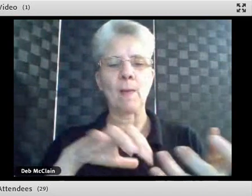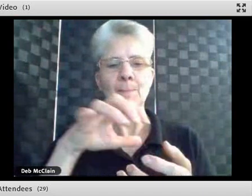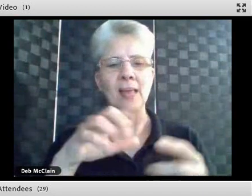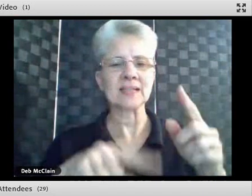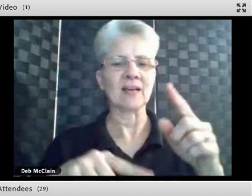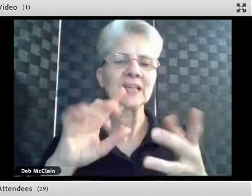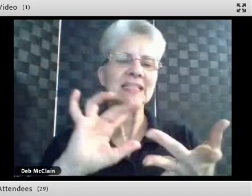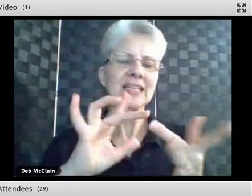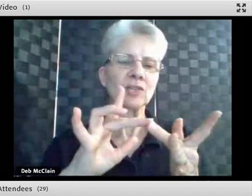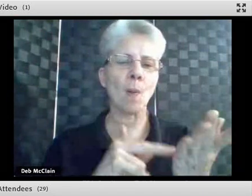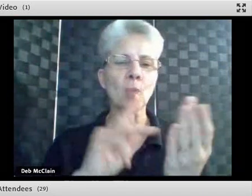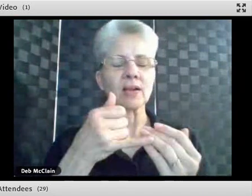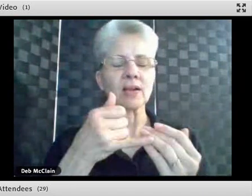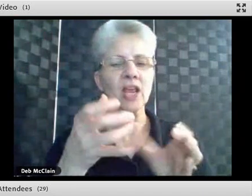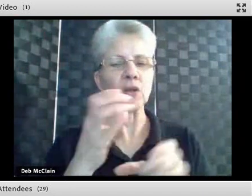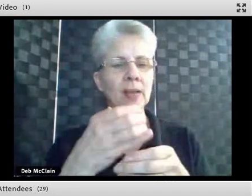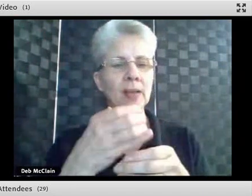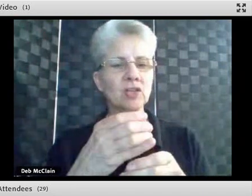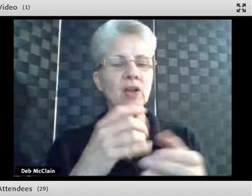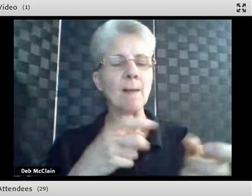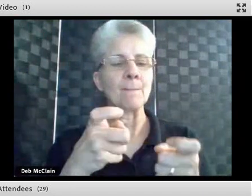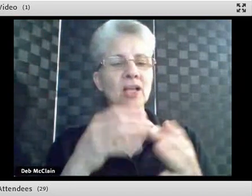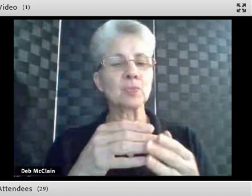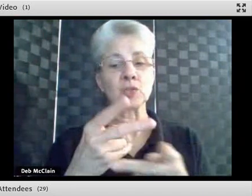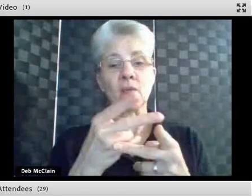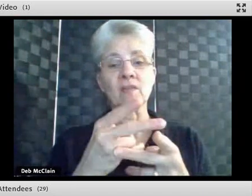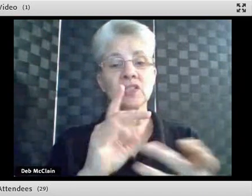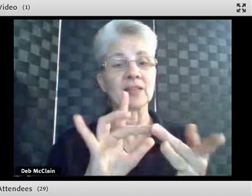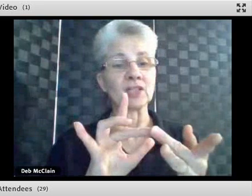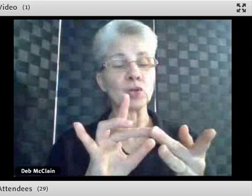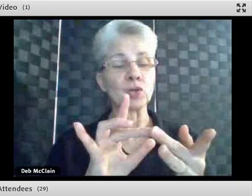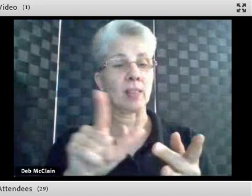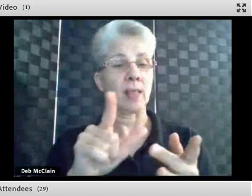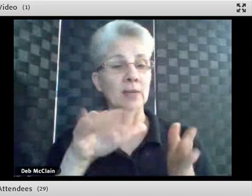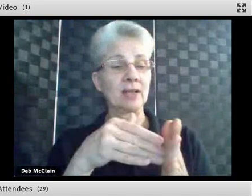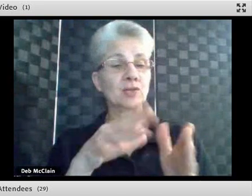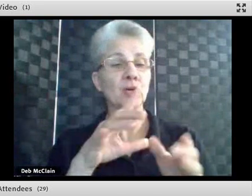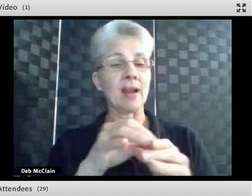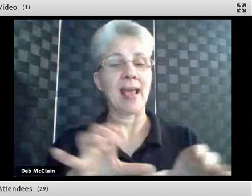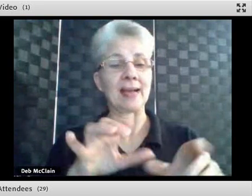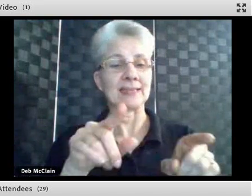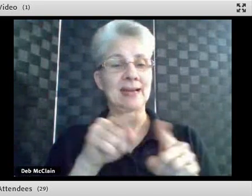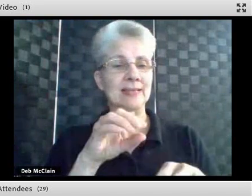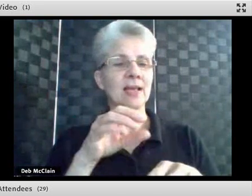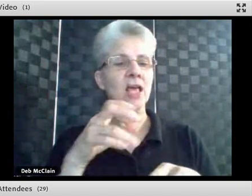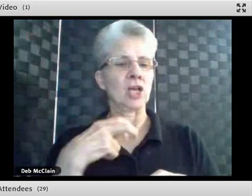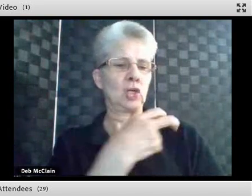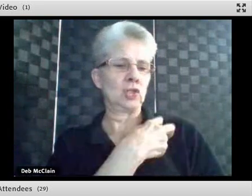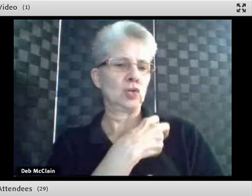and management, supervision of the digital library center and acting as a consultant for digital